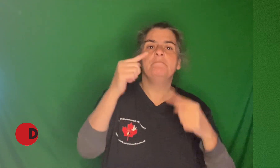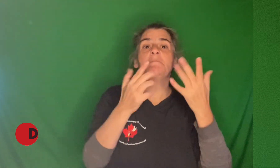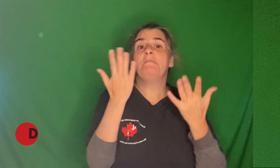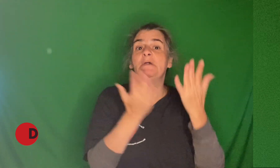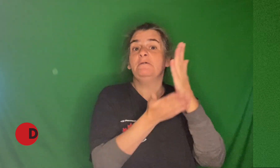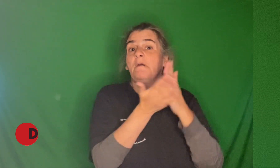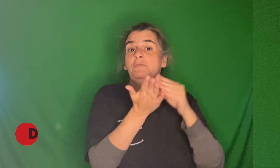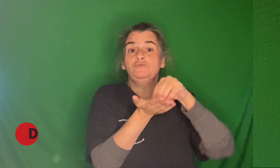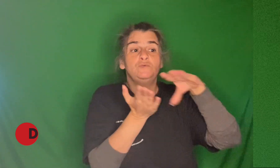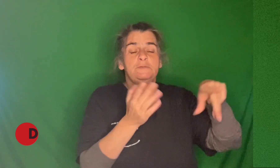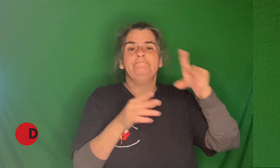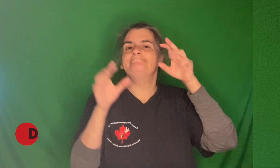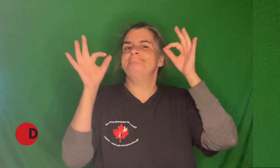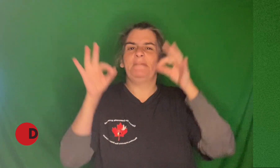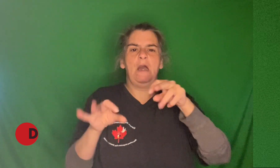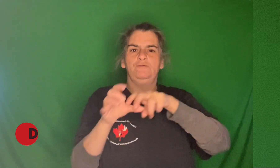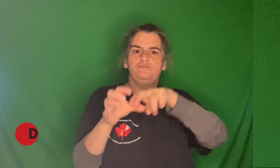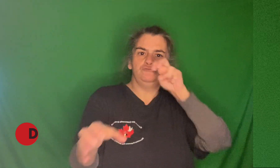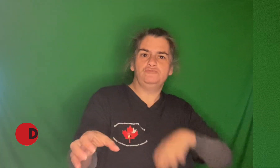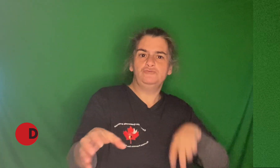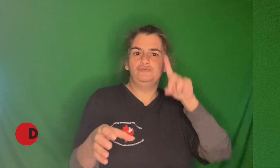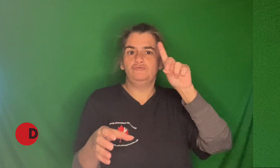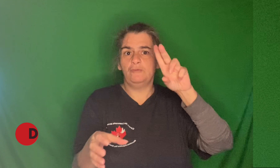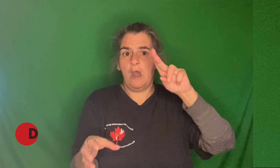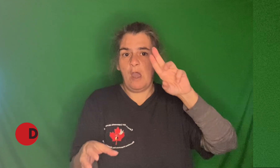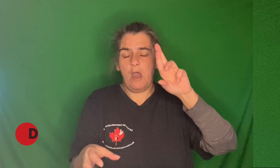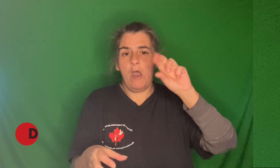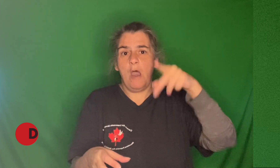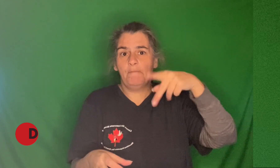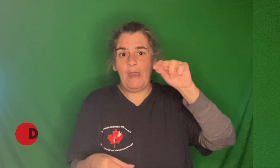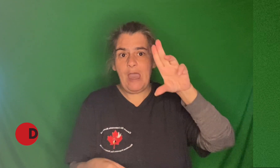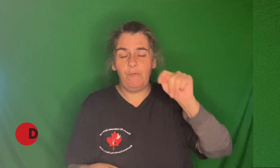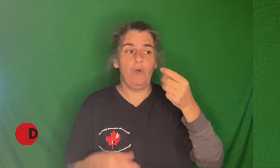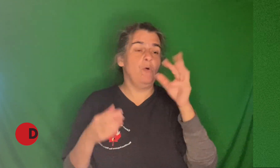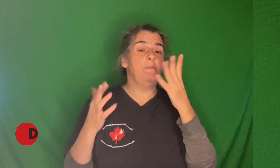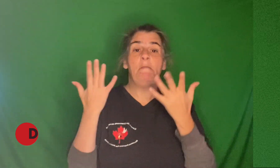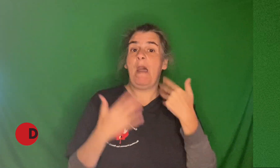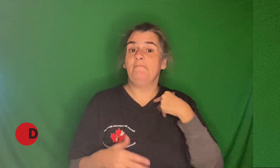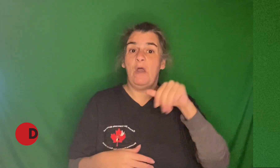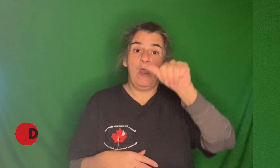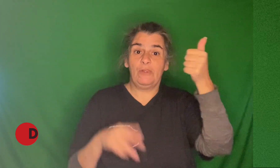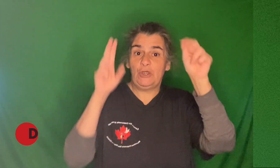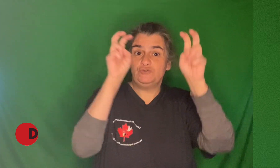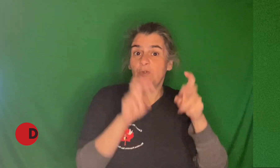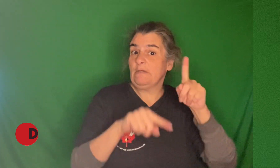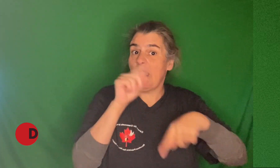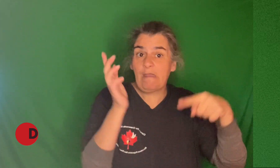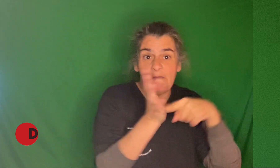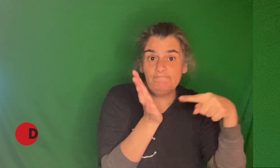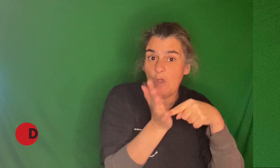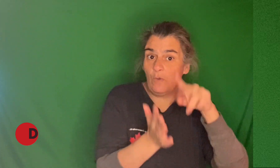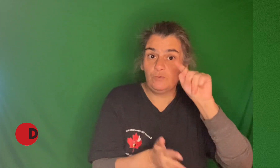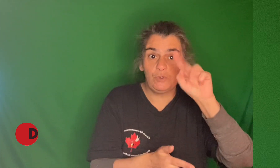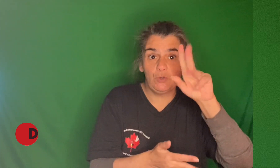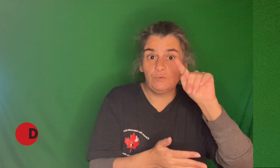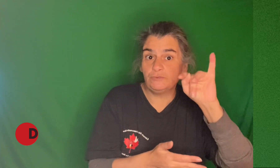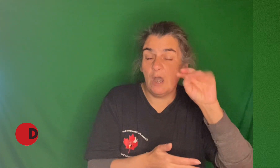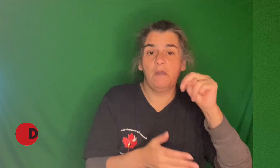of them graduates, some may withdraw or drop out or may